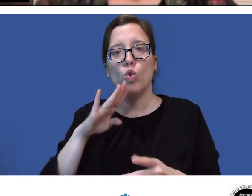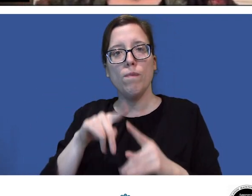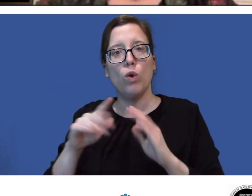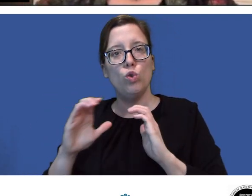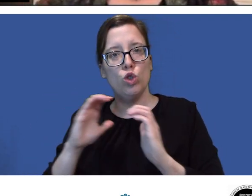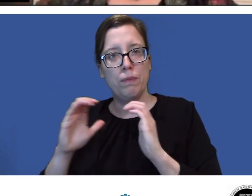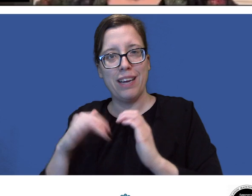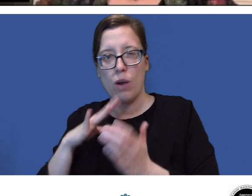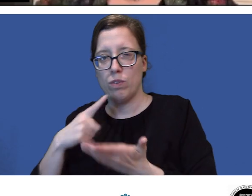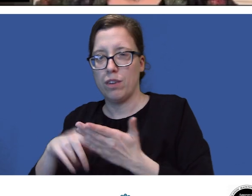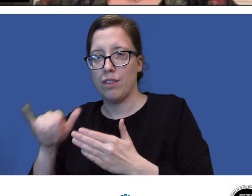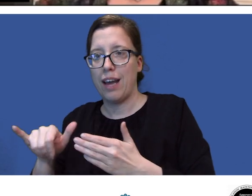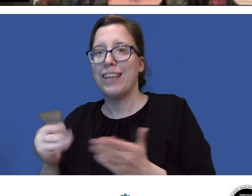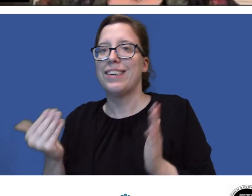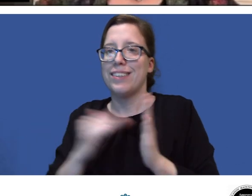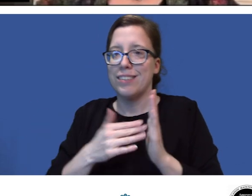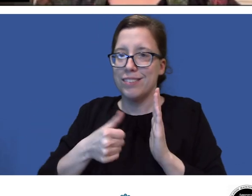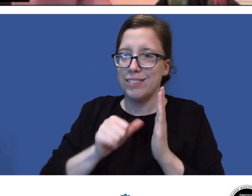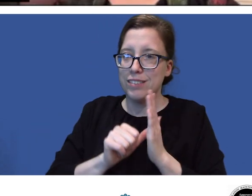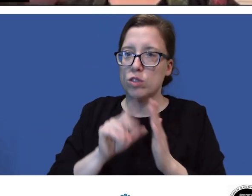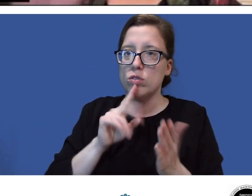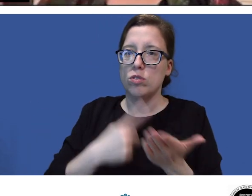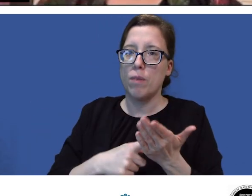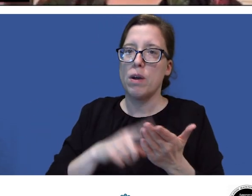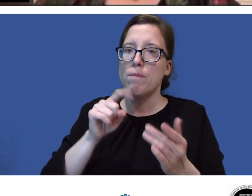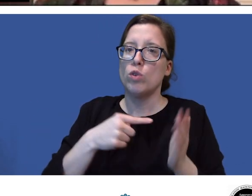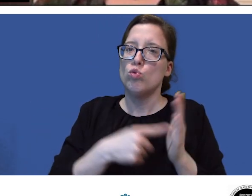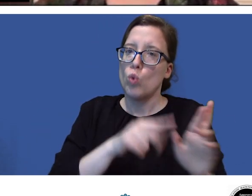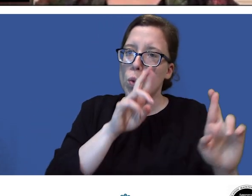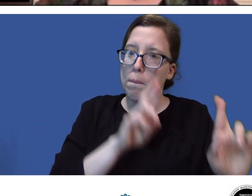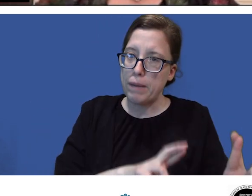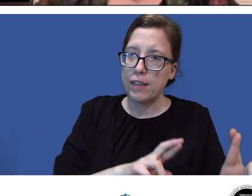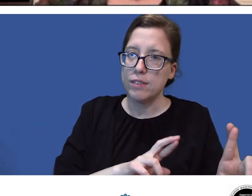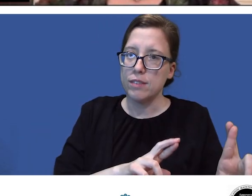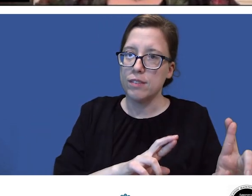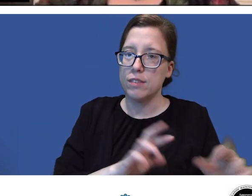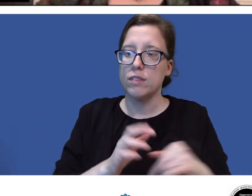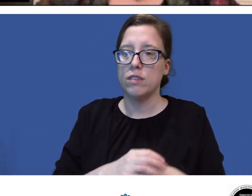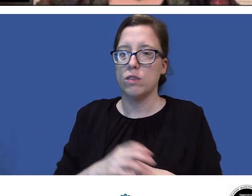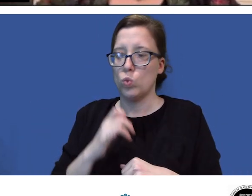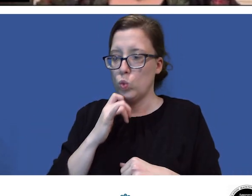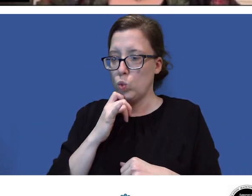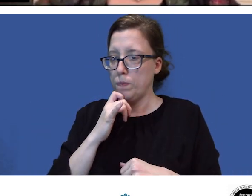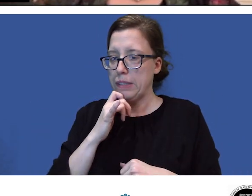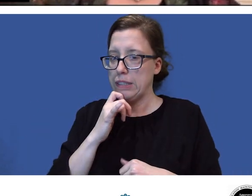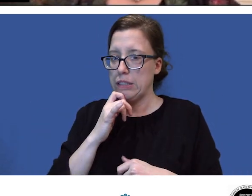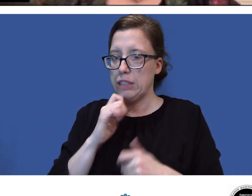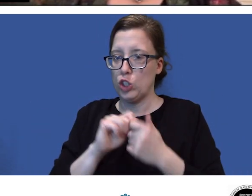that again because it's so critical. It's respect. We have to show respect.